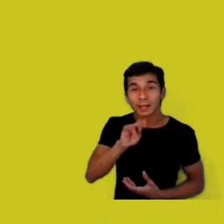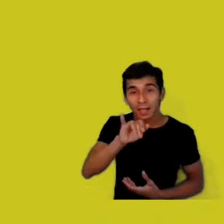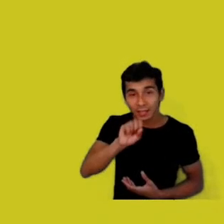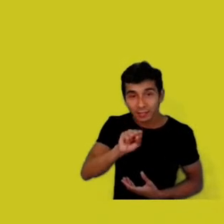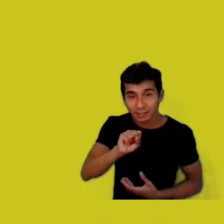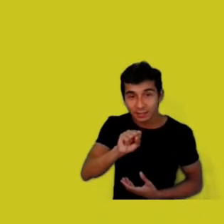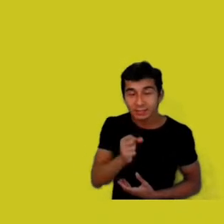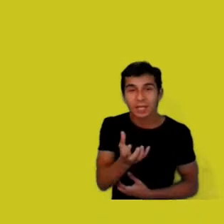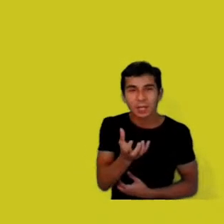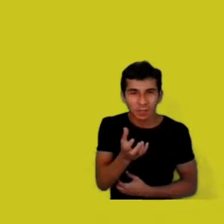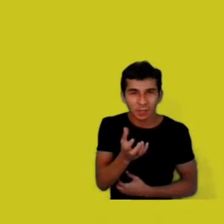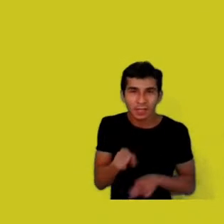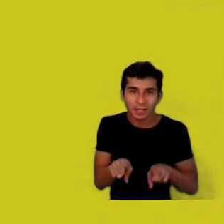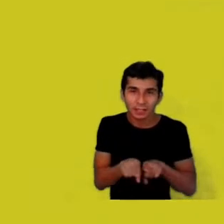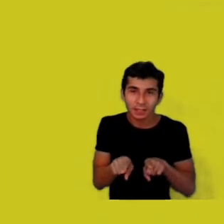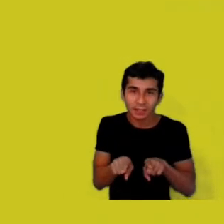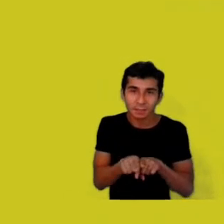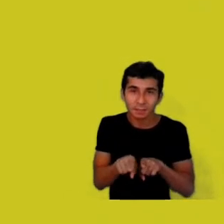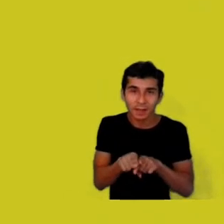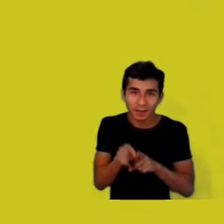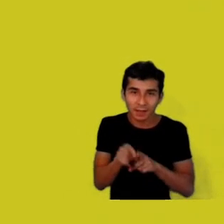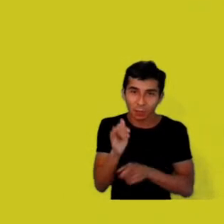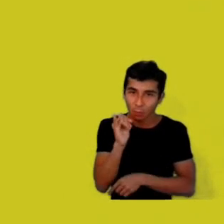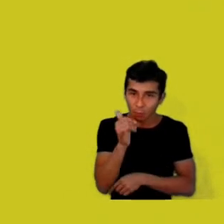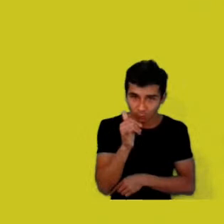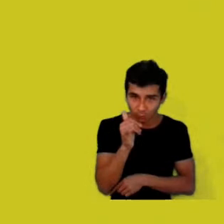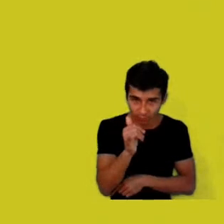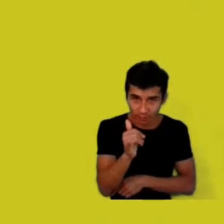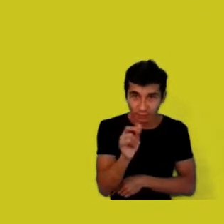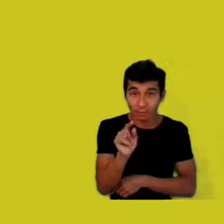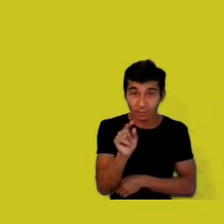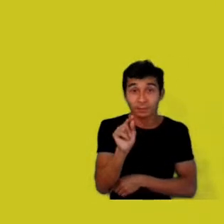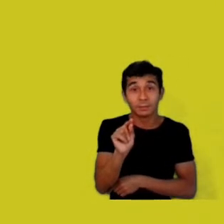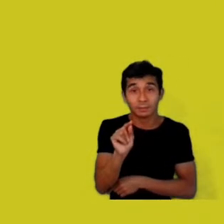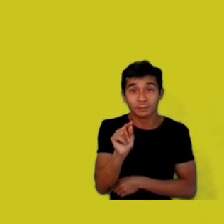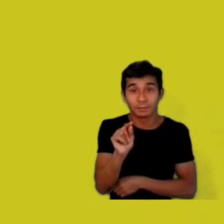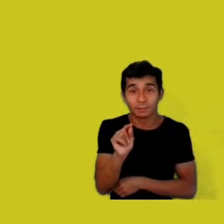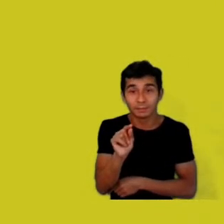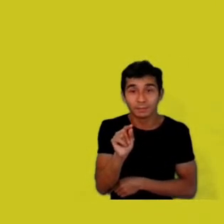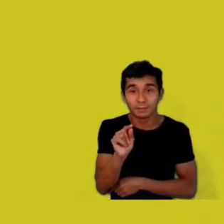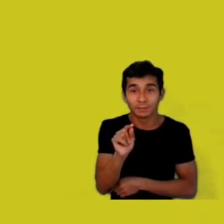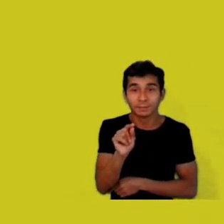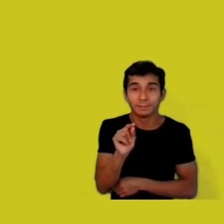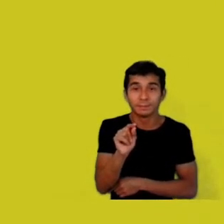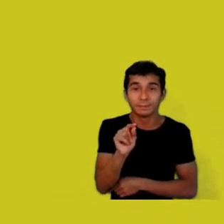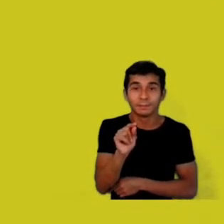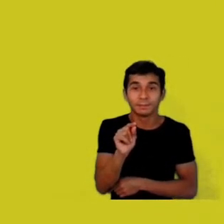inspired by you, this exercise,